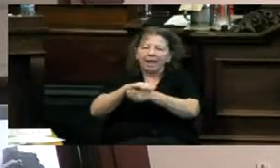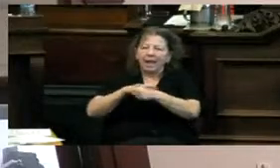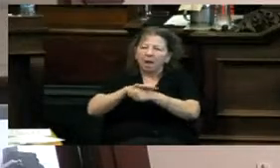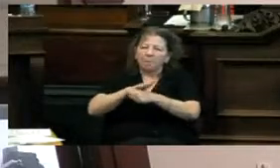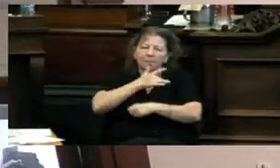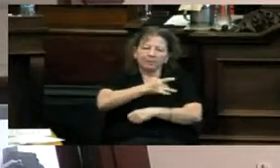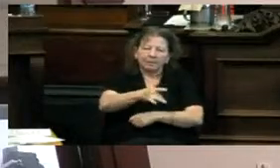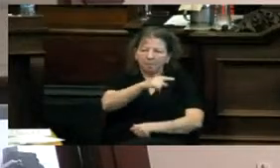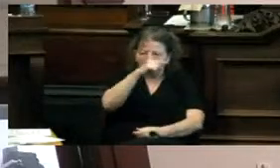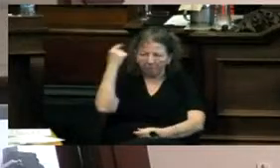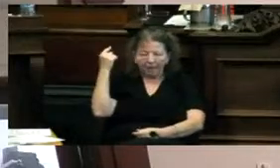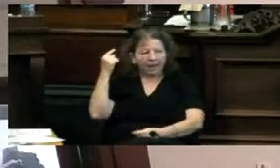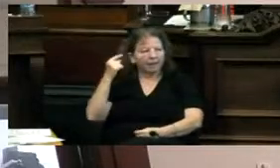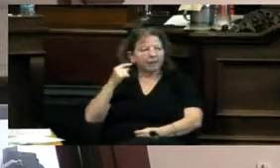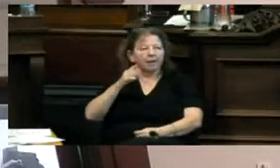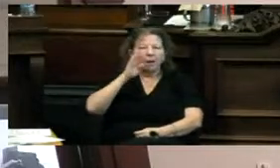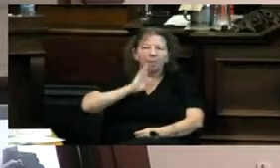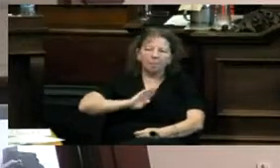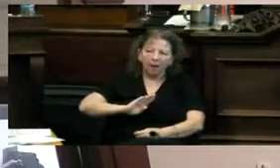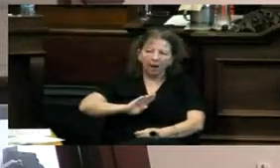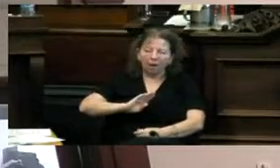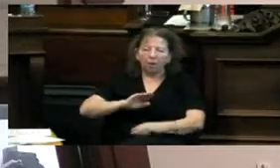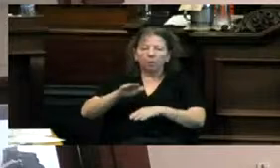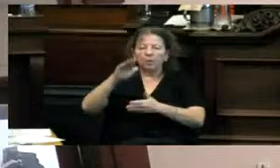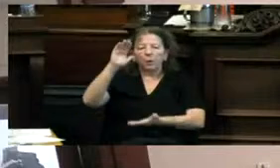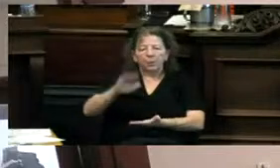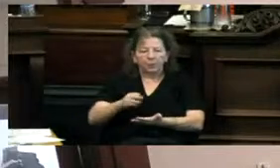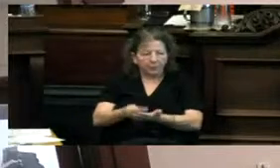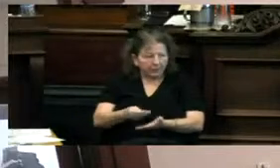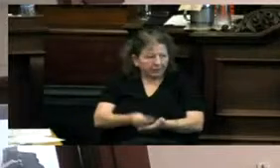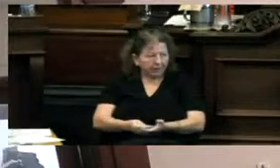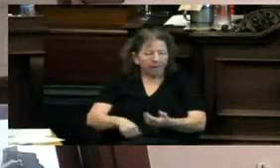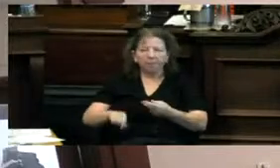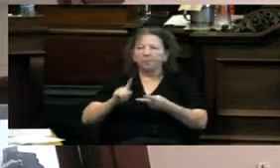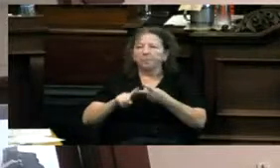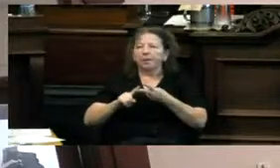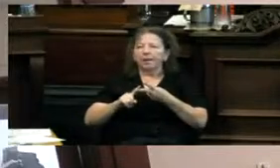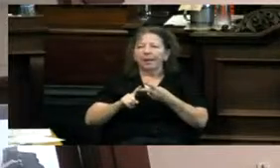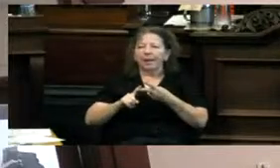these ShotSpotter alerts are usually placed in neighborhoods